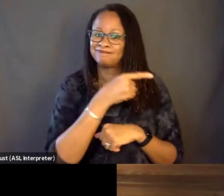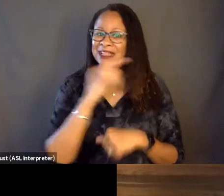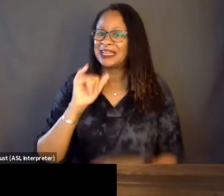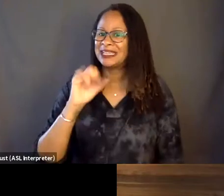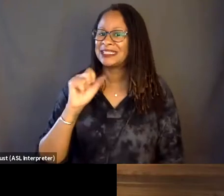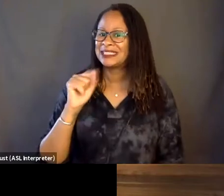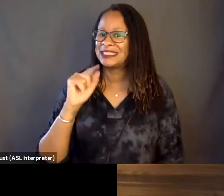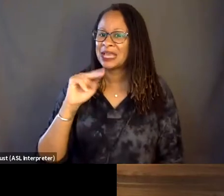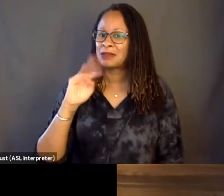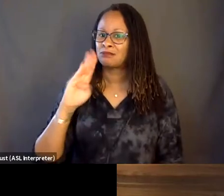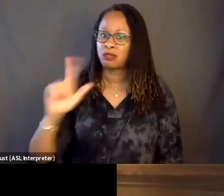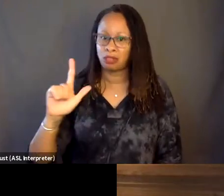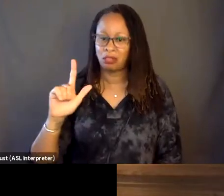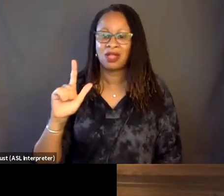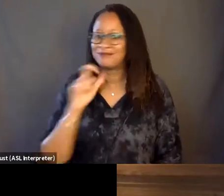You need to do this in Istanbul.